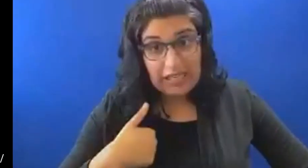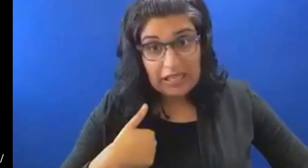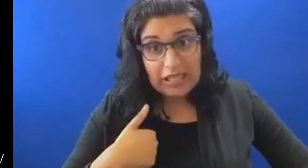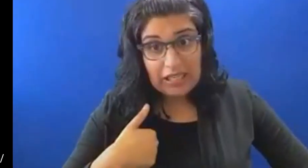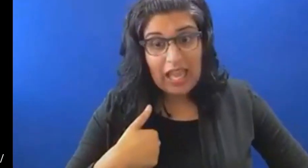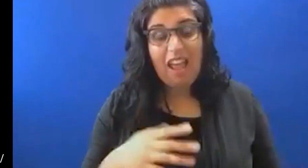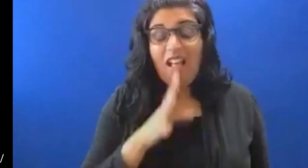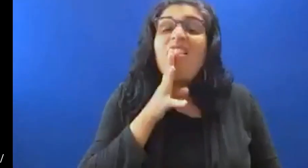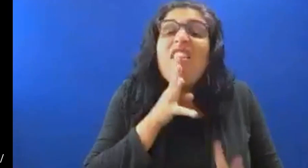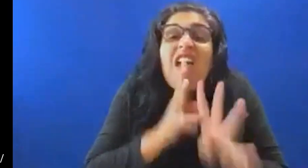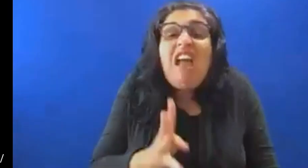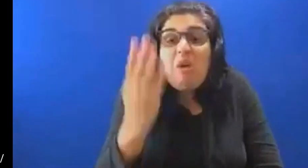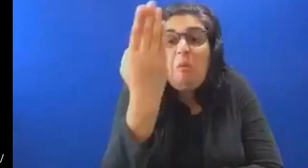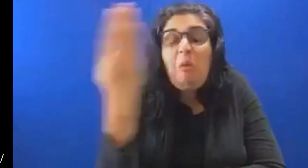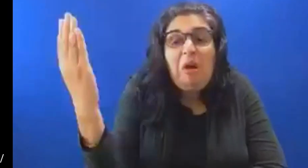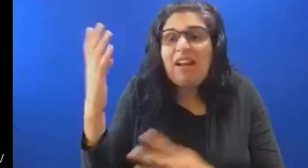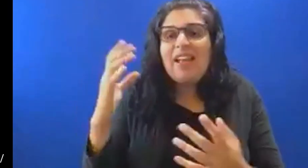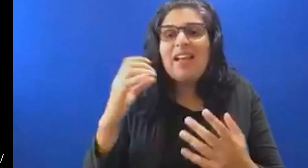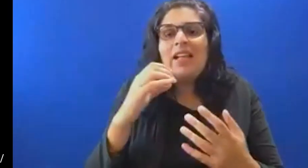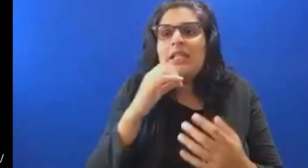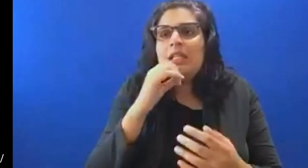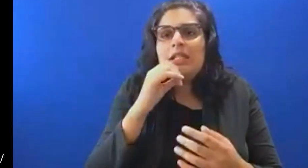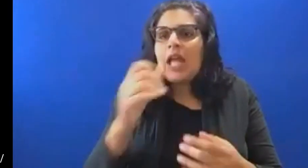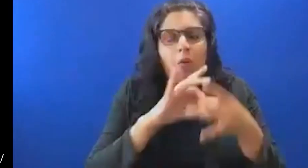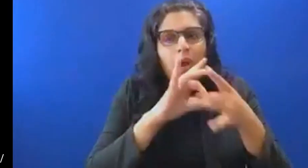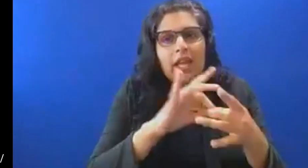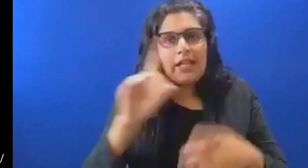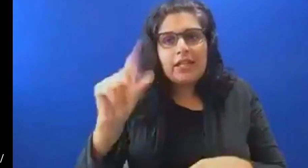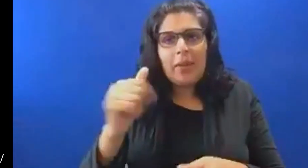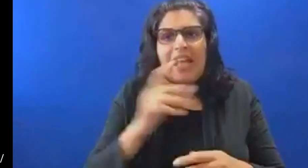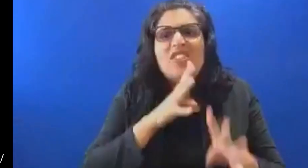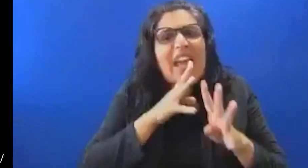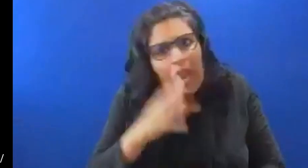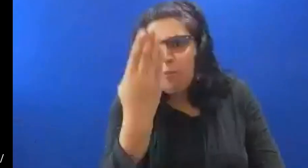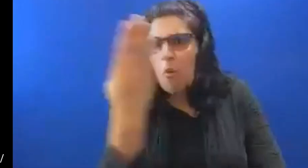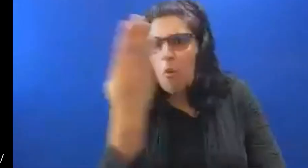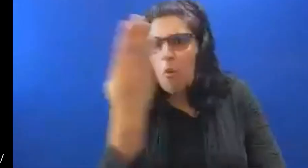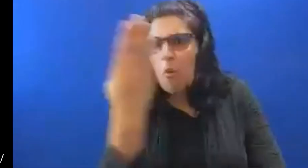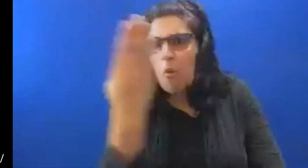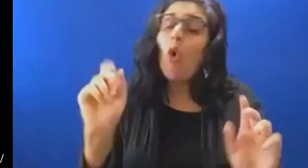It has nothing to do with my disability. I just hate mornings, in which case, then it's pretty darn inspiring that I got up.